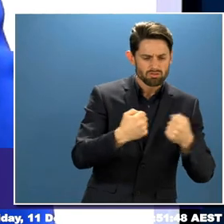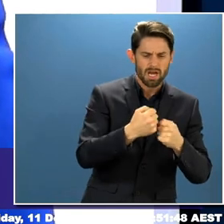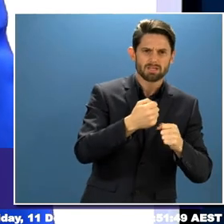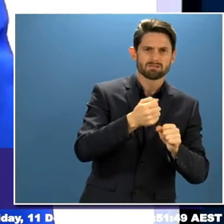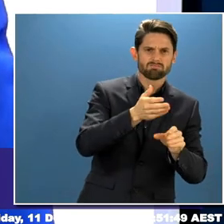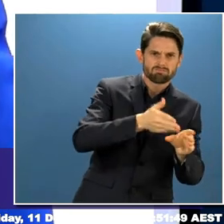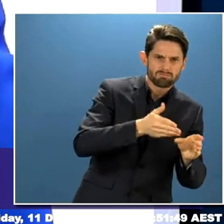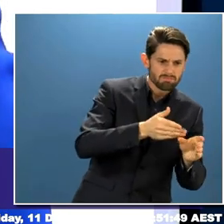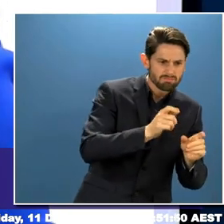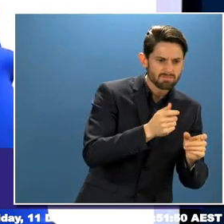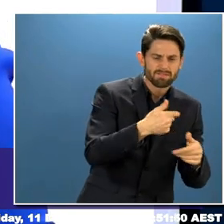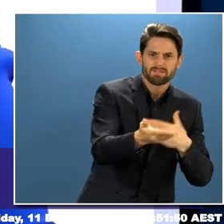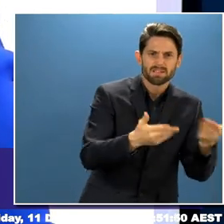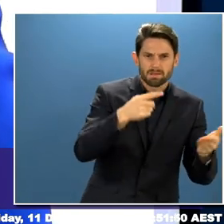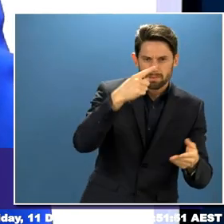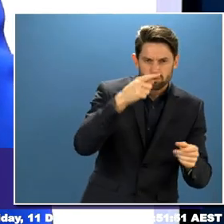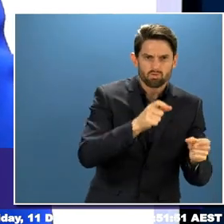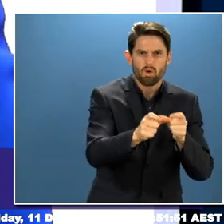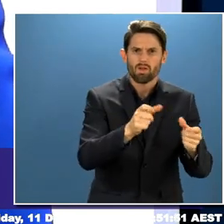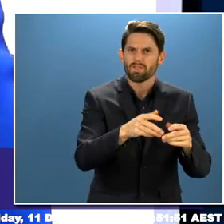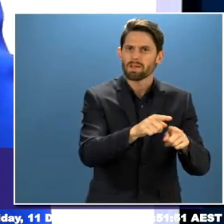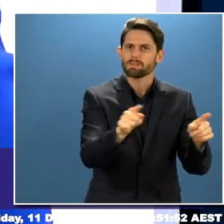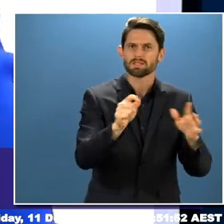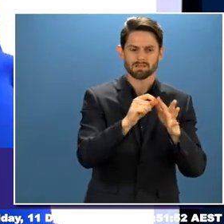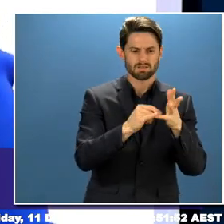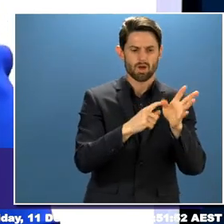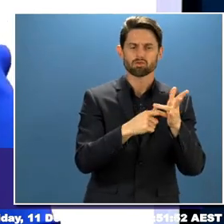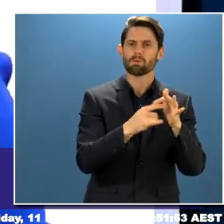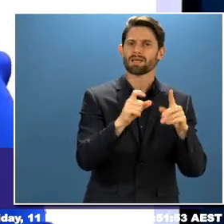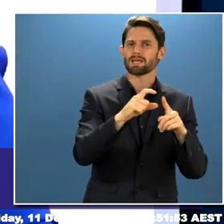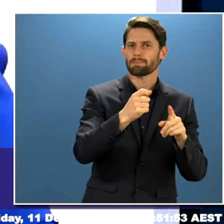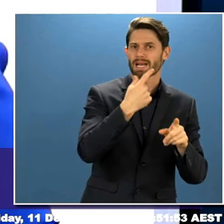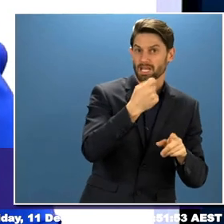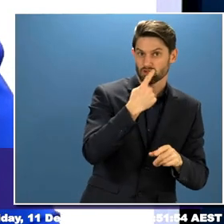It will be a 2-day hearing, and it will be a hearing that will be slightly